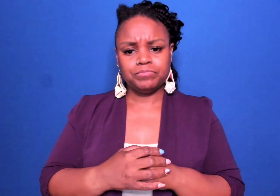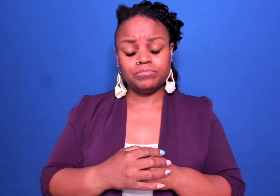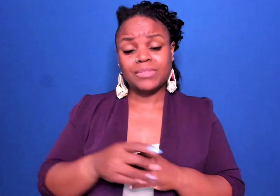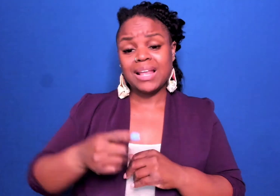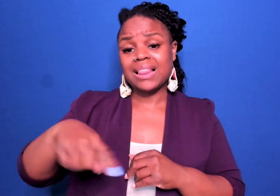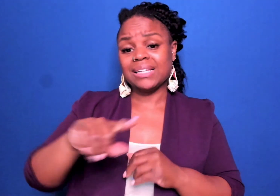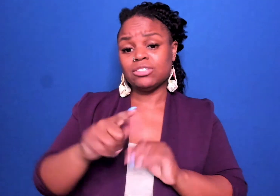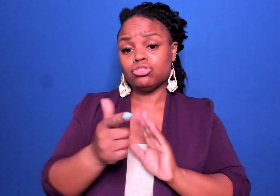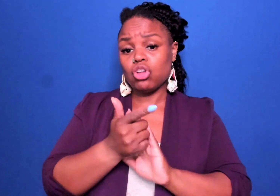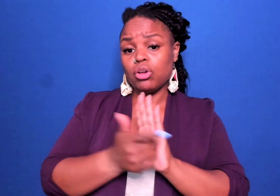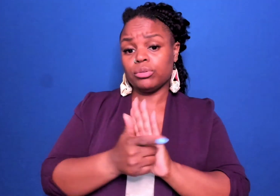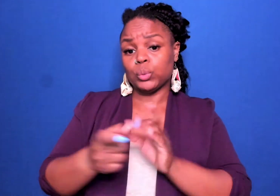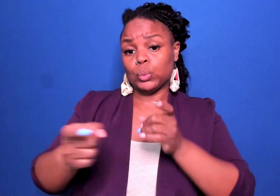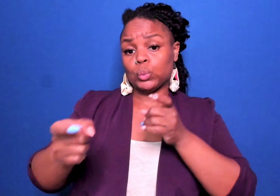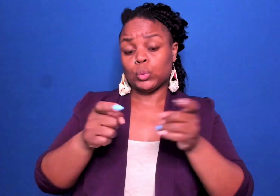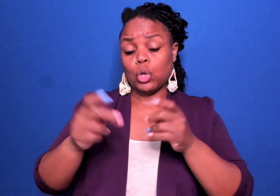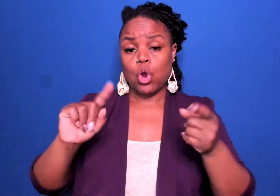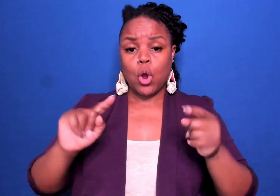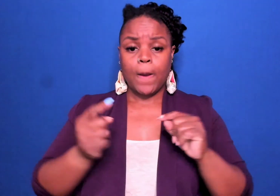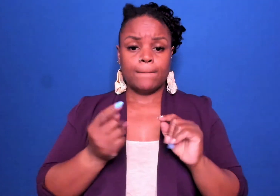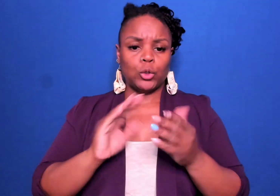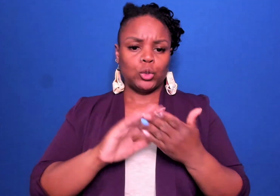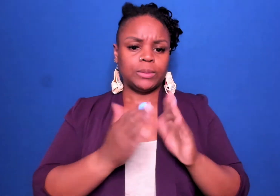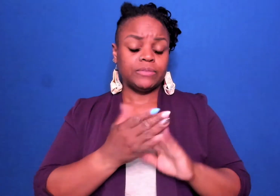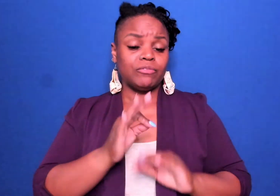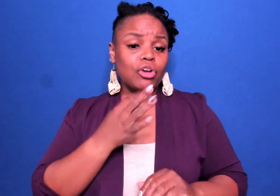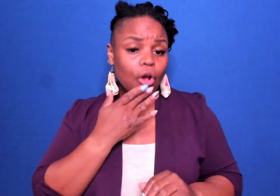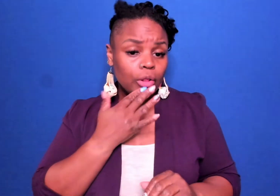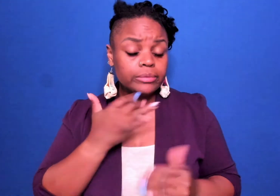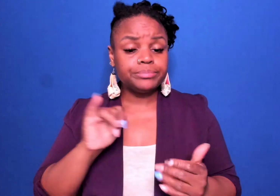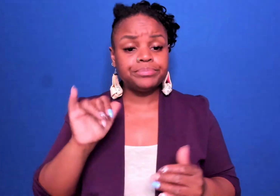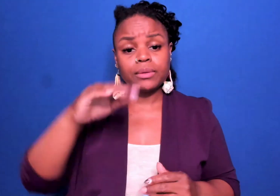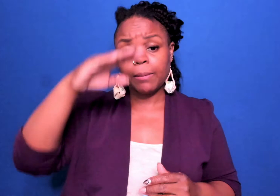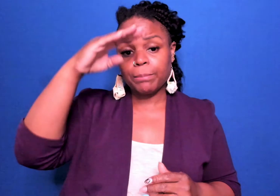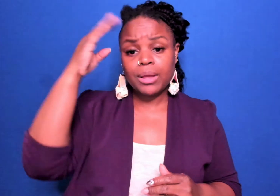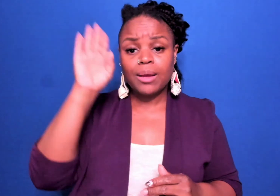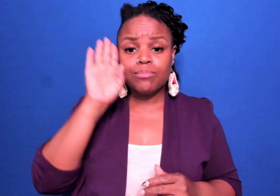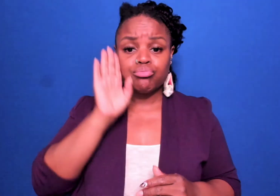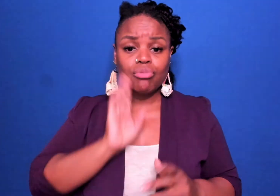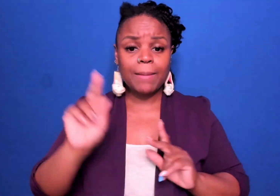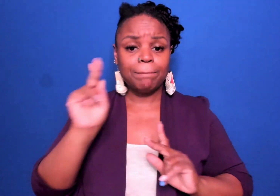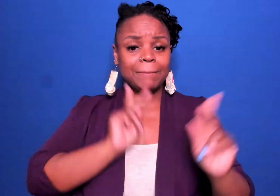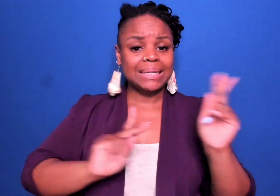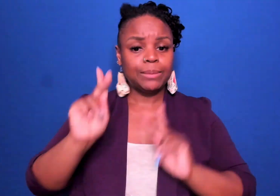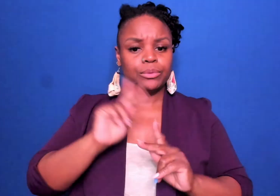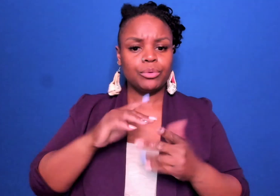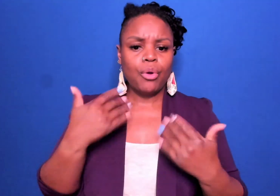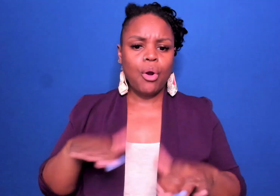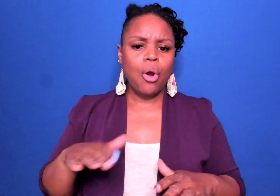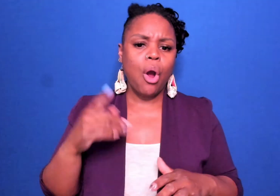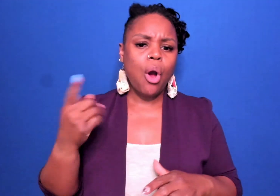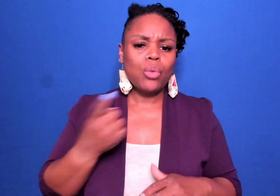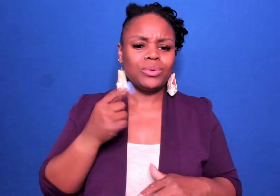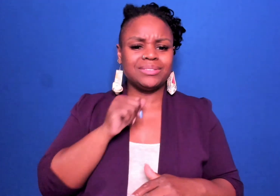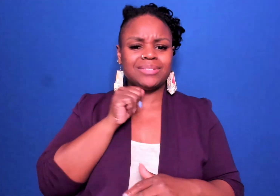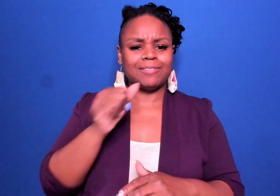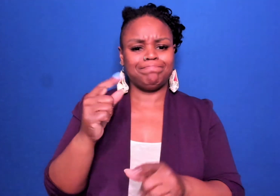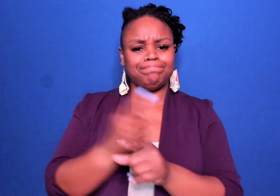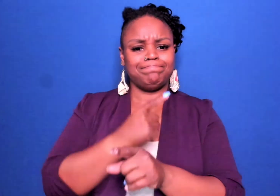These laws and rulings harm communities of color, as Black and brown people are always disproportionately